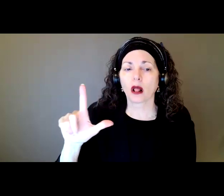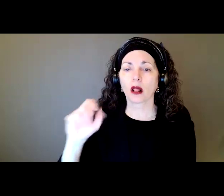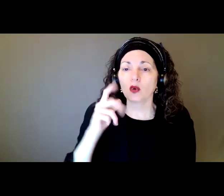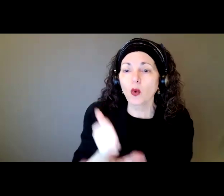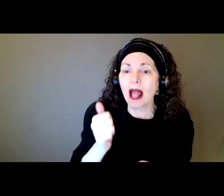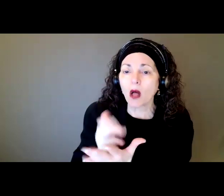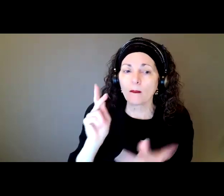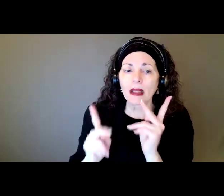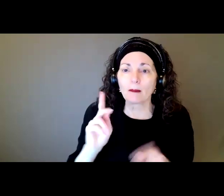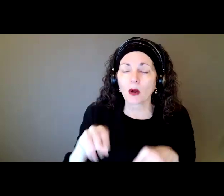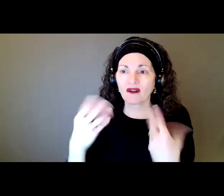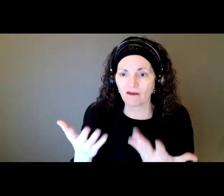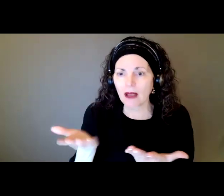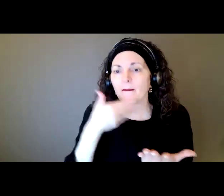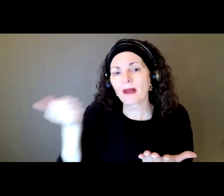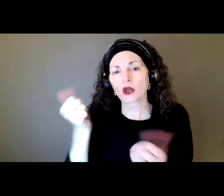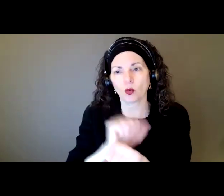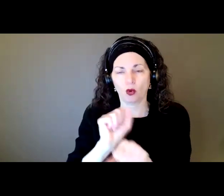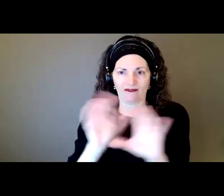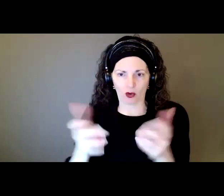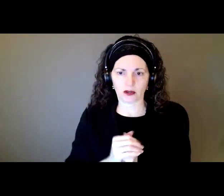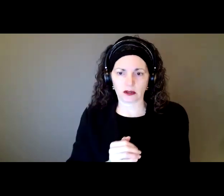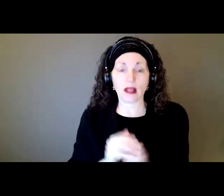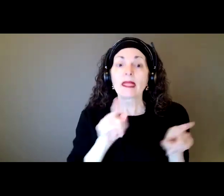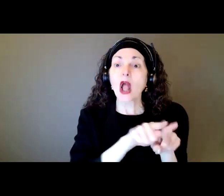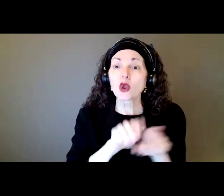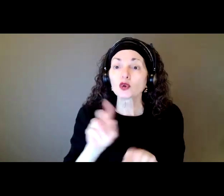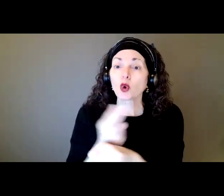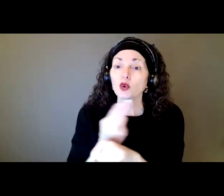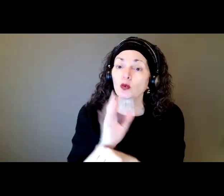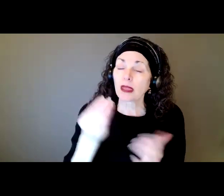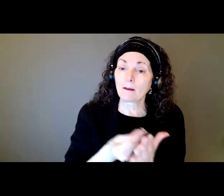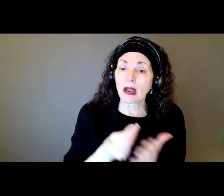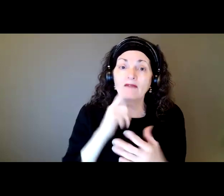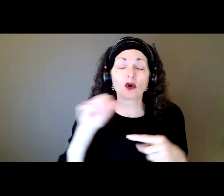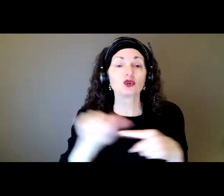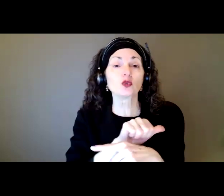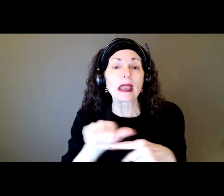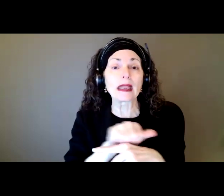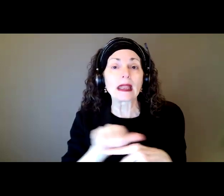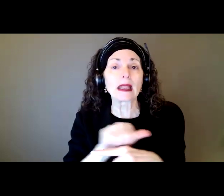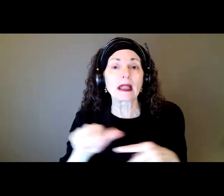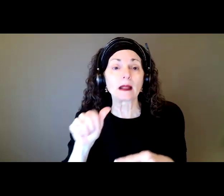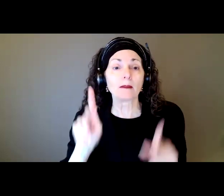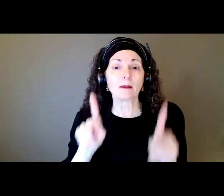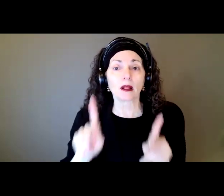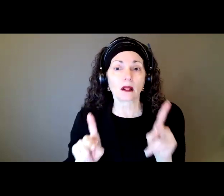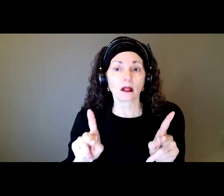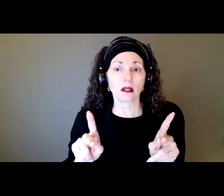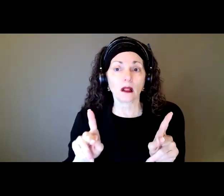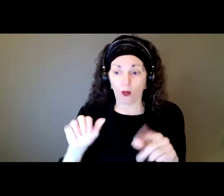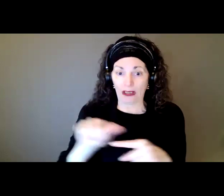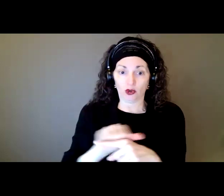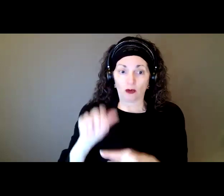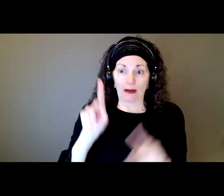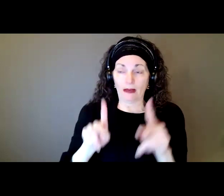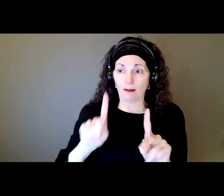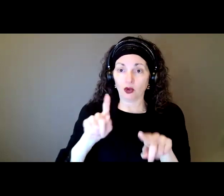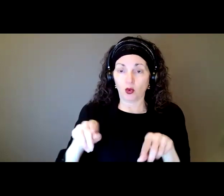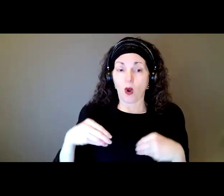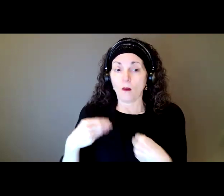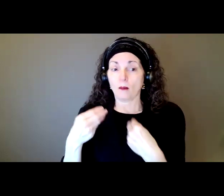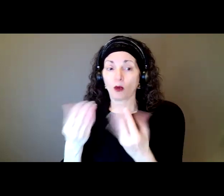States also use that funding for training of individuals in the direct support workforce. Training not only to providers that we normally think of